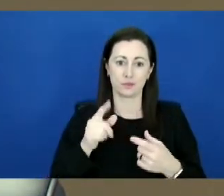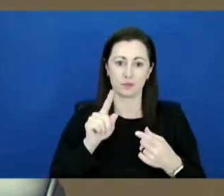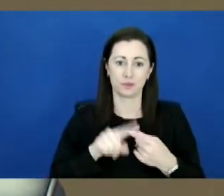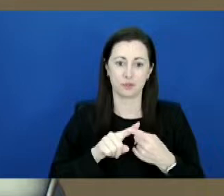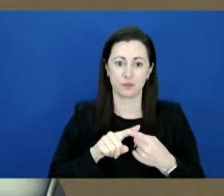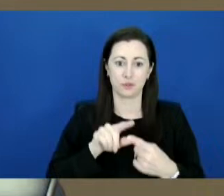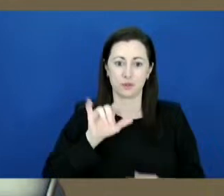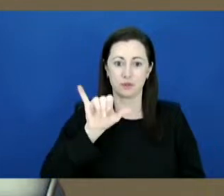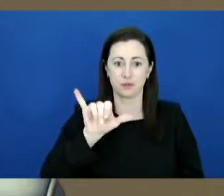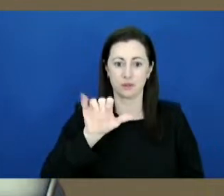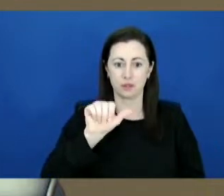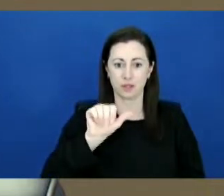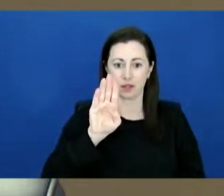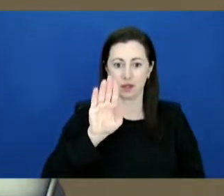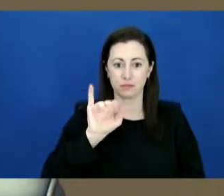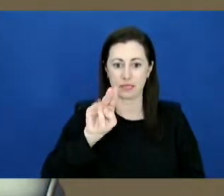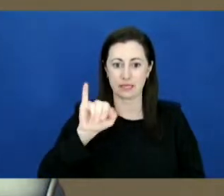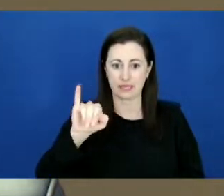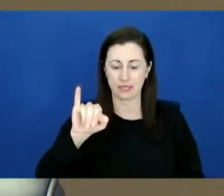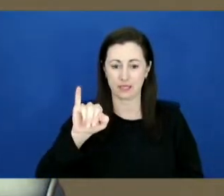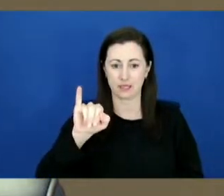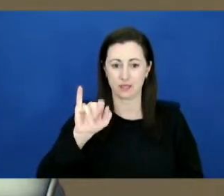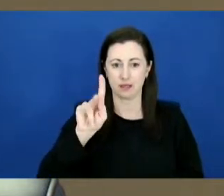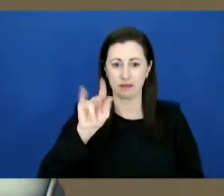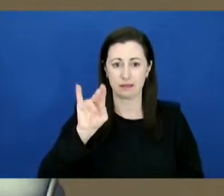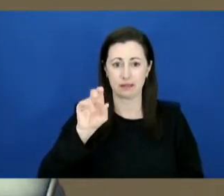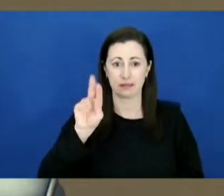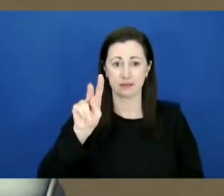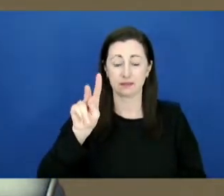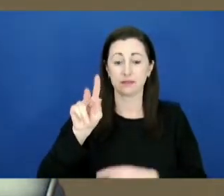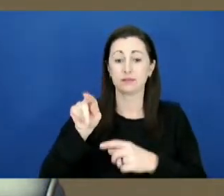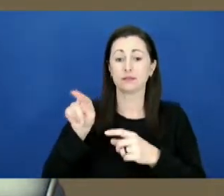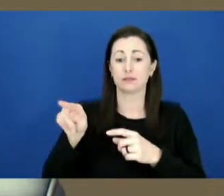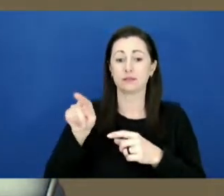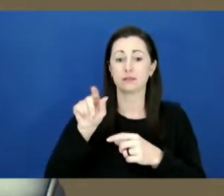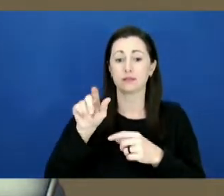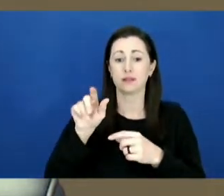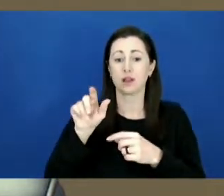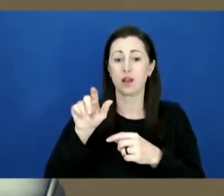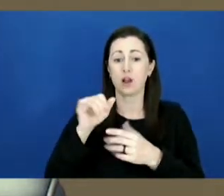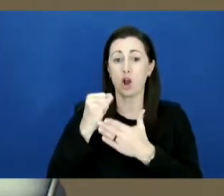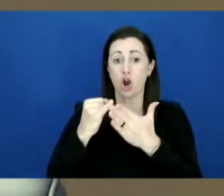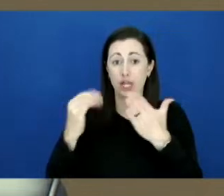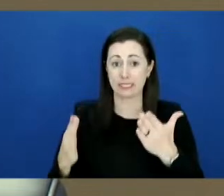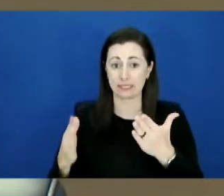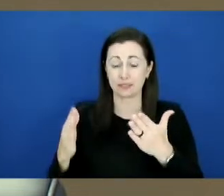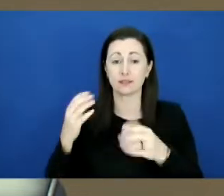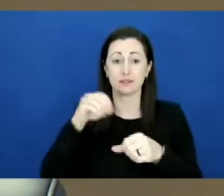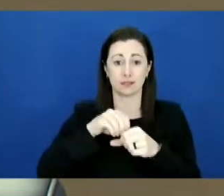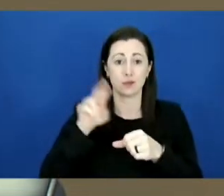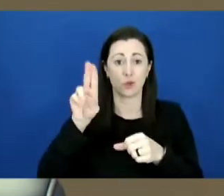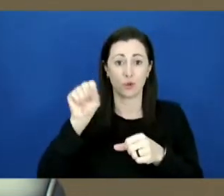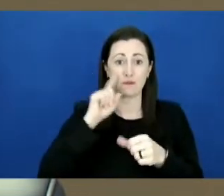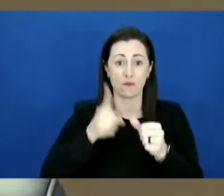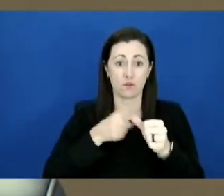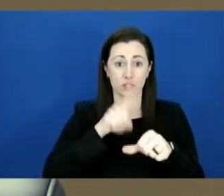AIRPORT.